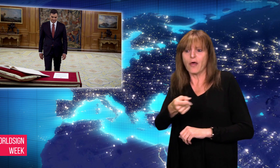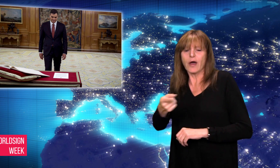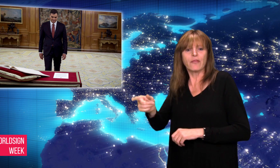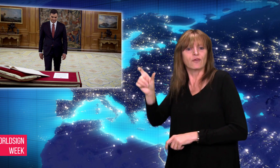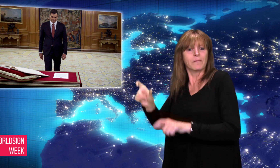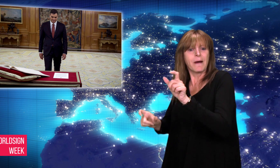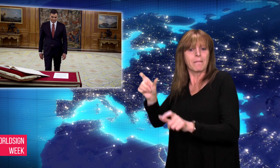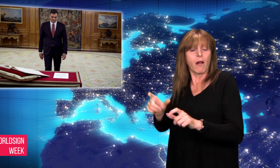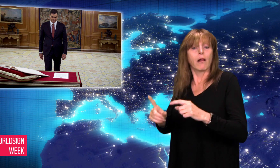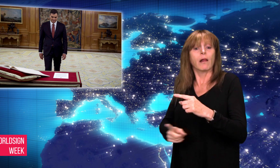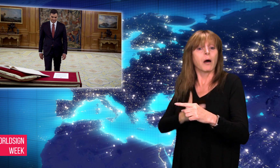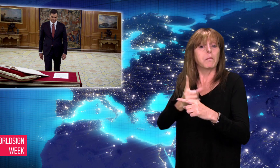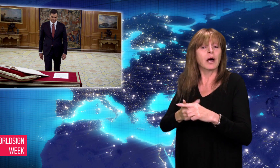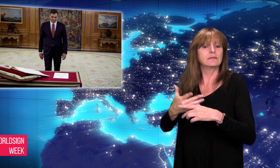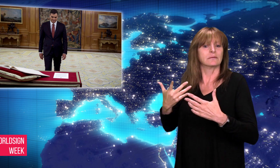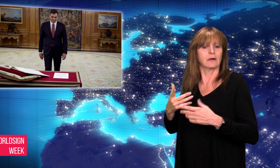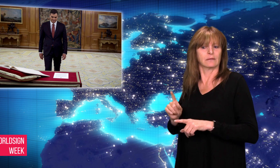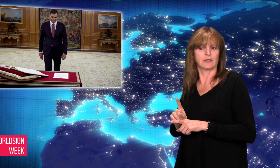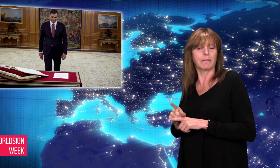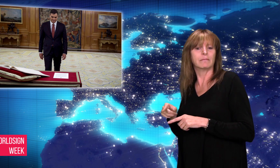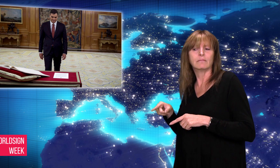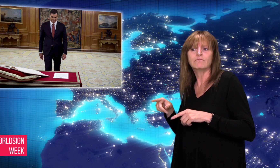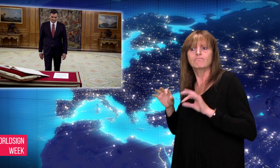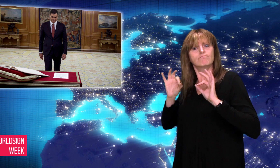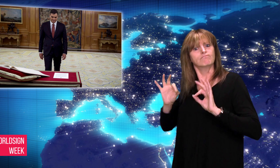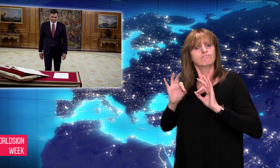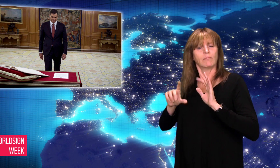longer trust him. After Sanchez was